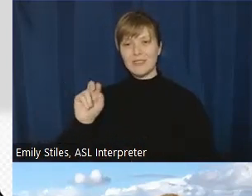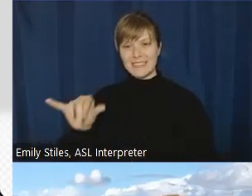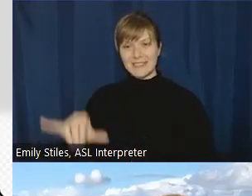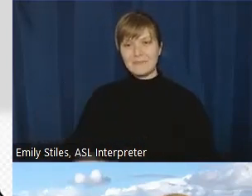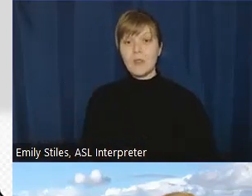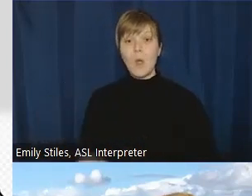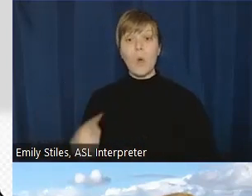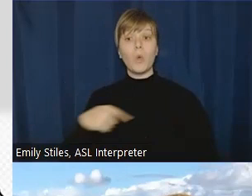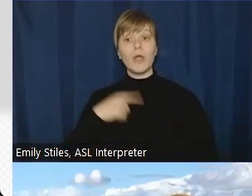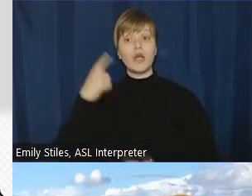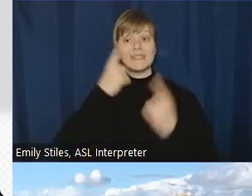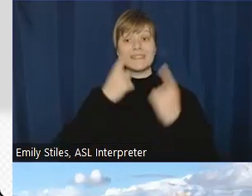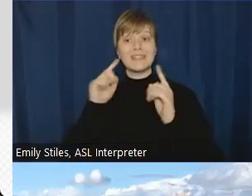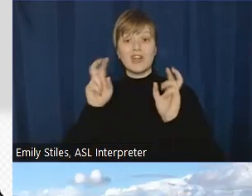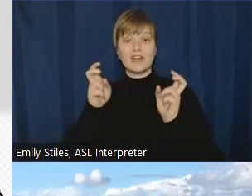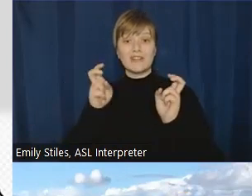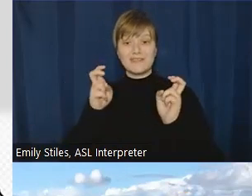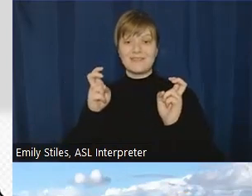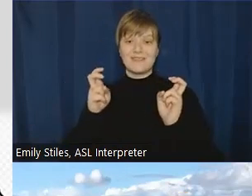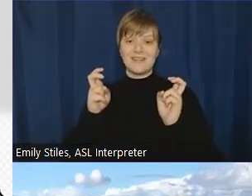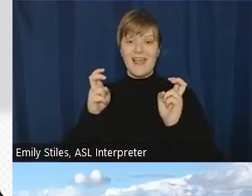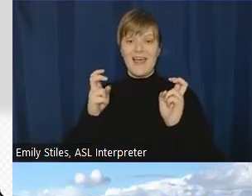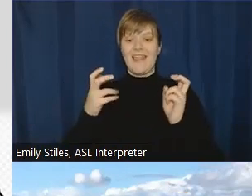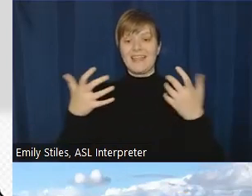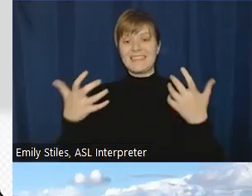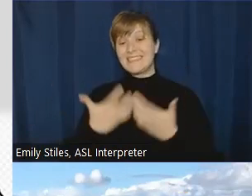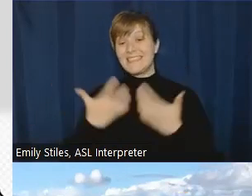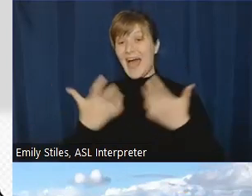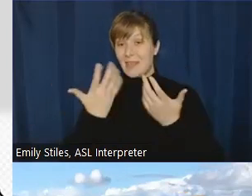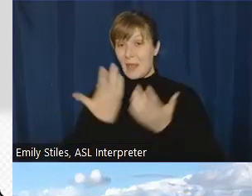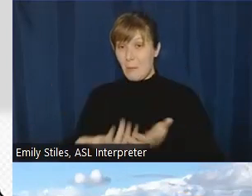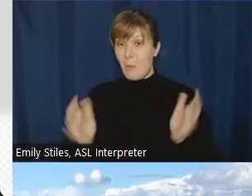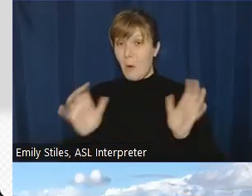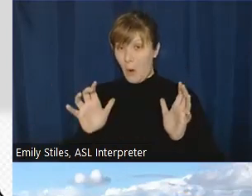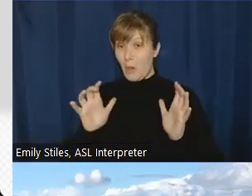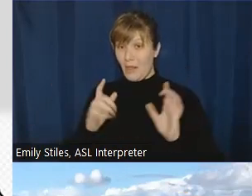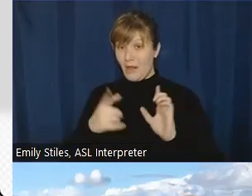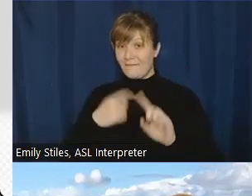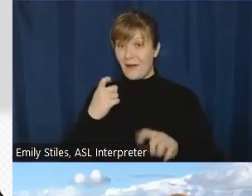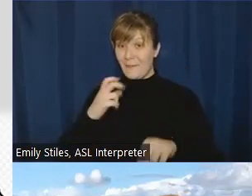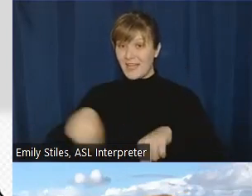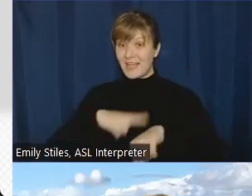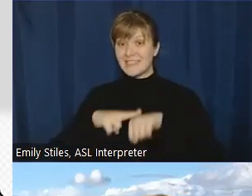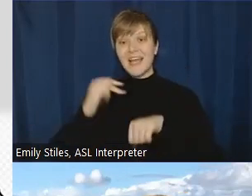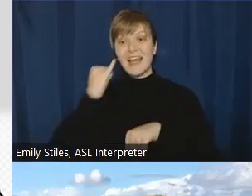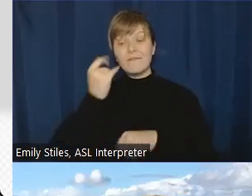the “Salad Bowl of the Nation”. The next time you have a salad or eat strawberries, you can think of